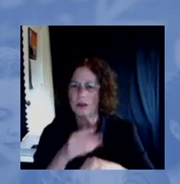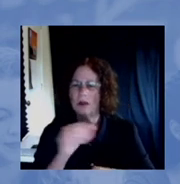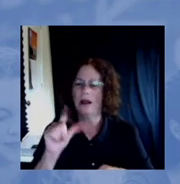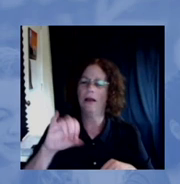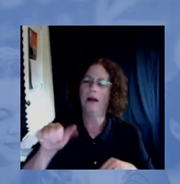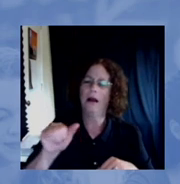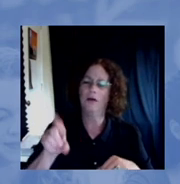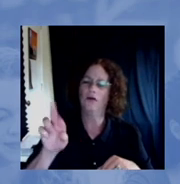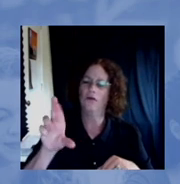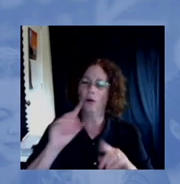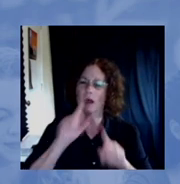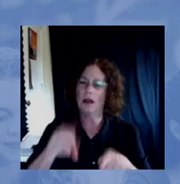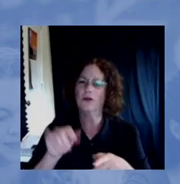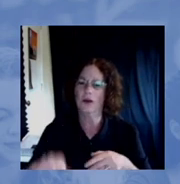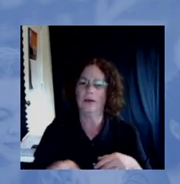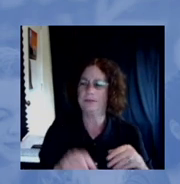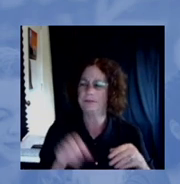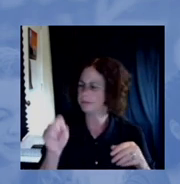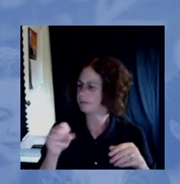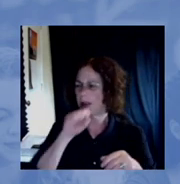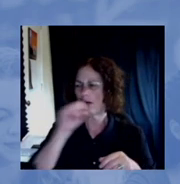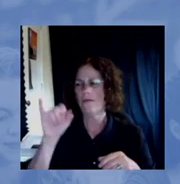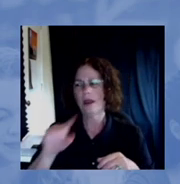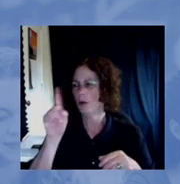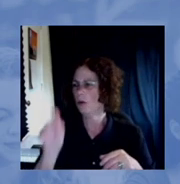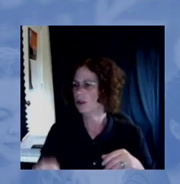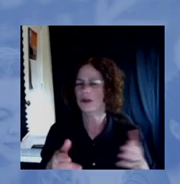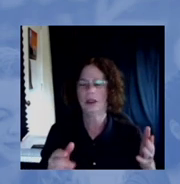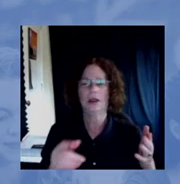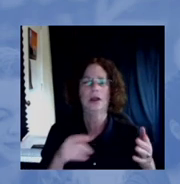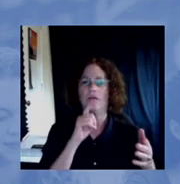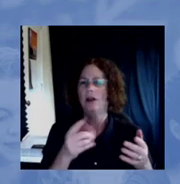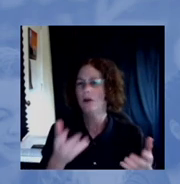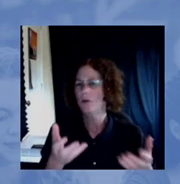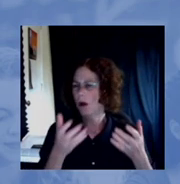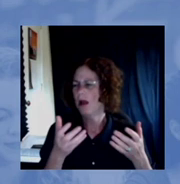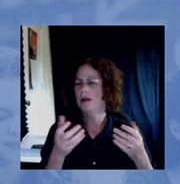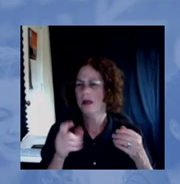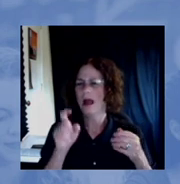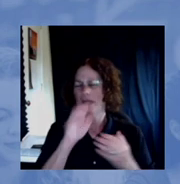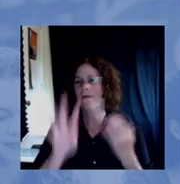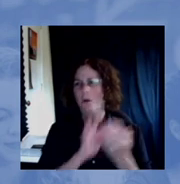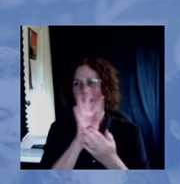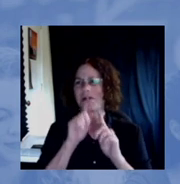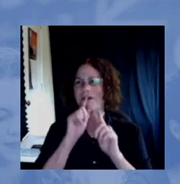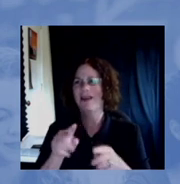I LOVE THIS QUESTION. I NEED FOUR HOURS TO ANSWER IT. YES, YOU DO. >> AS I THOUGHT ABOUT HOW TO RESPOND I WANT